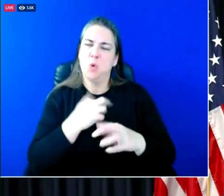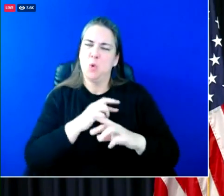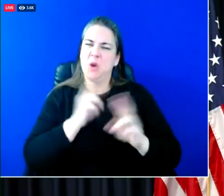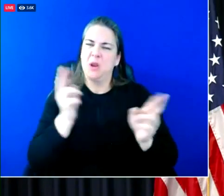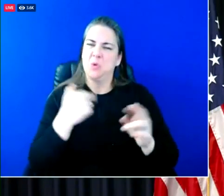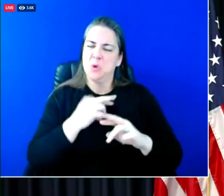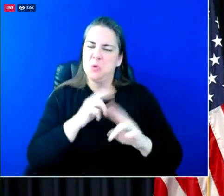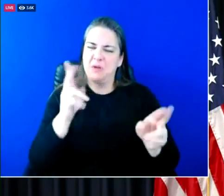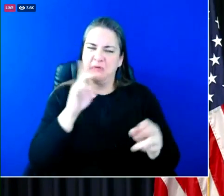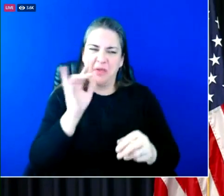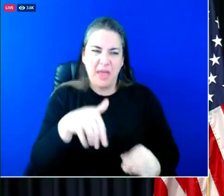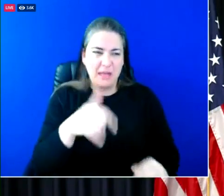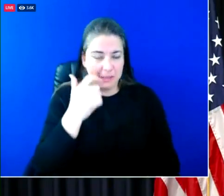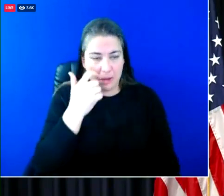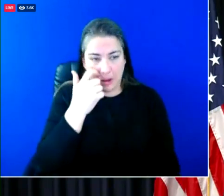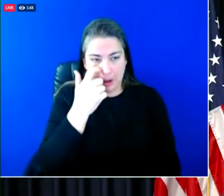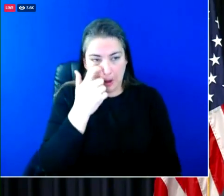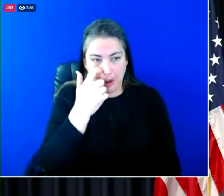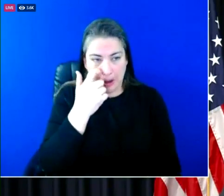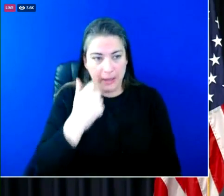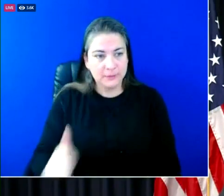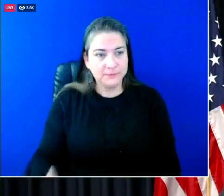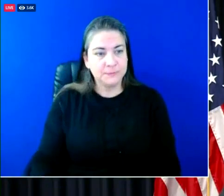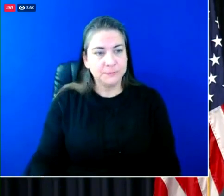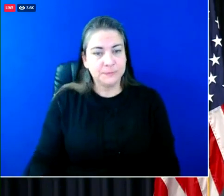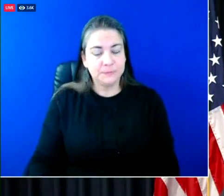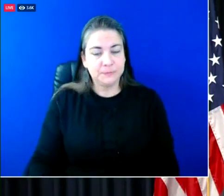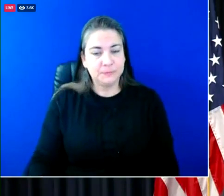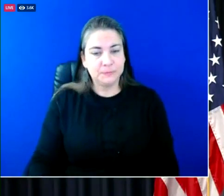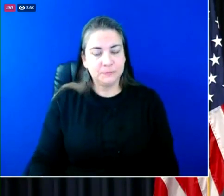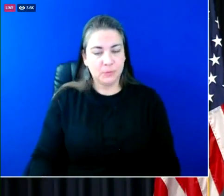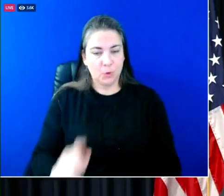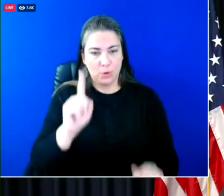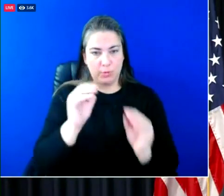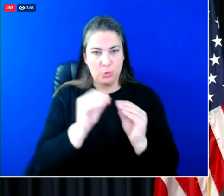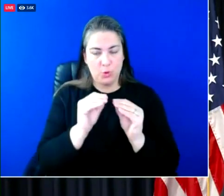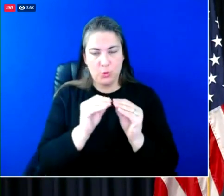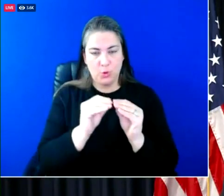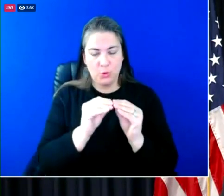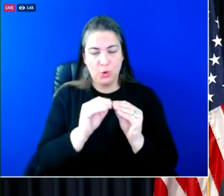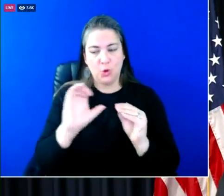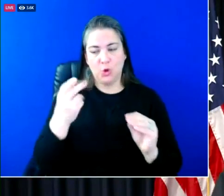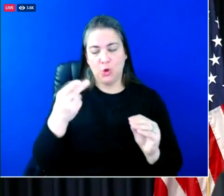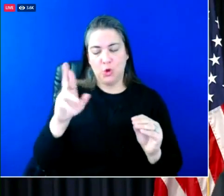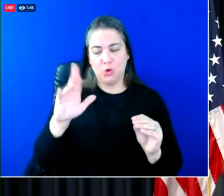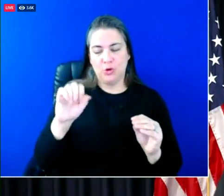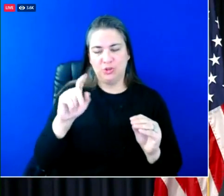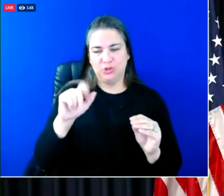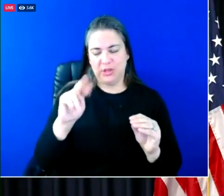got I think one mawr Kristen Goodwillie from W H A s Kristen.